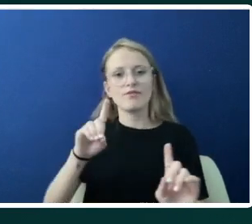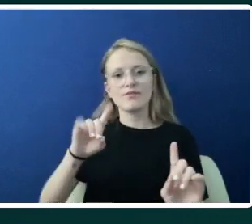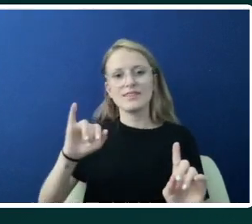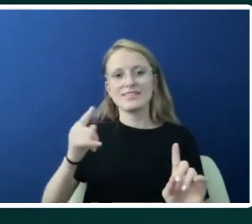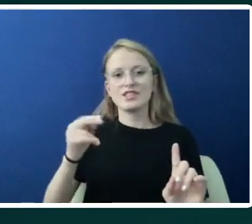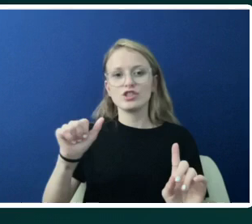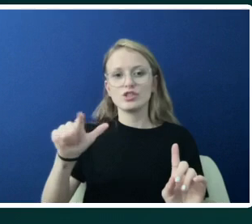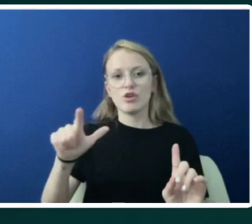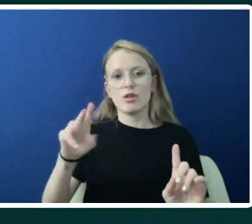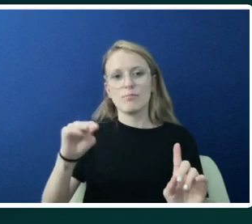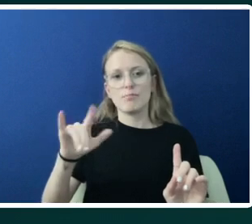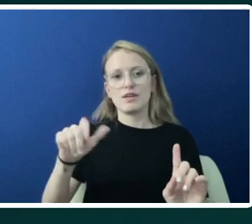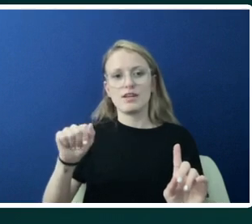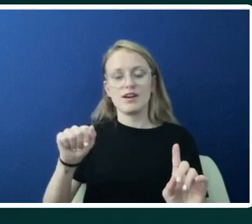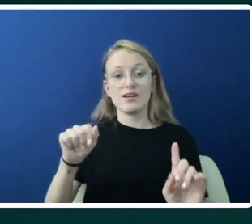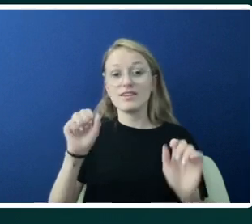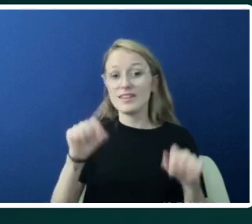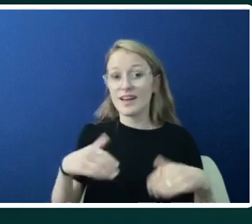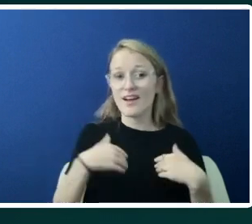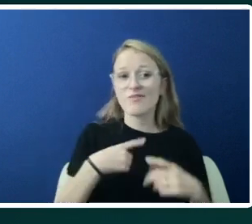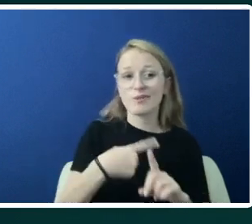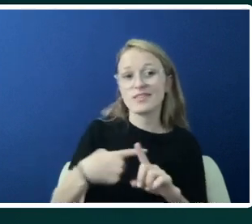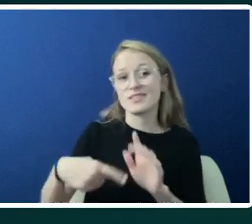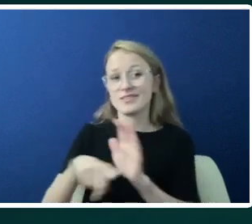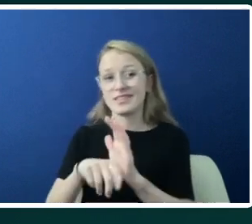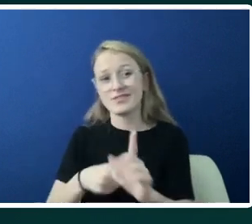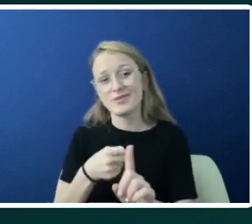positive and extremely negative effects on society. And talk a little bit about the way,